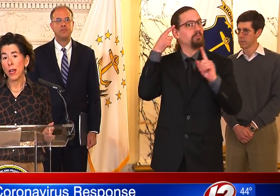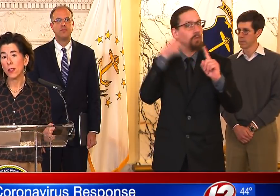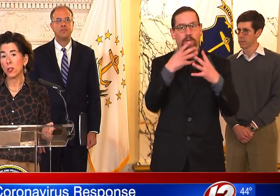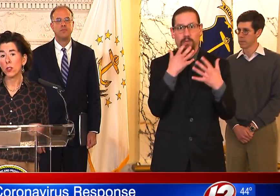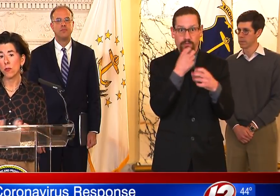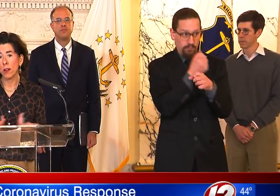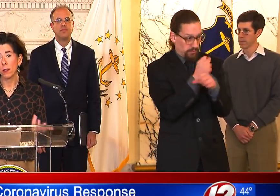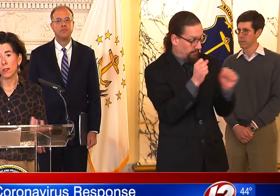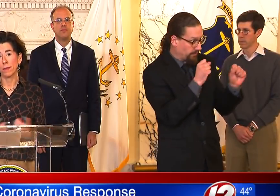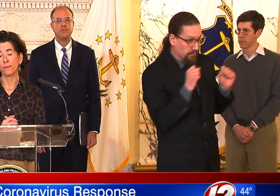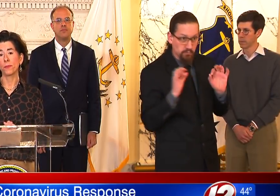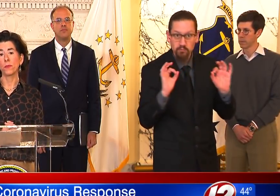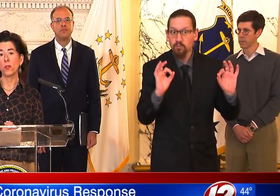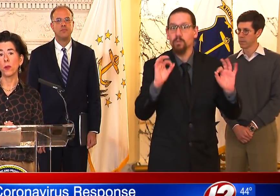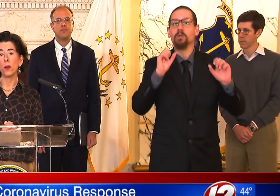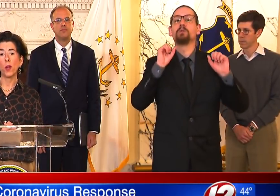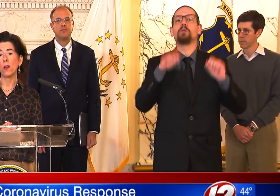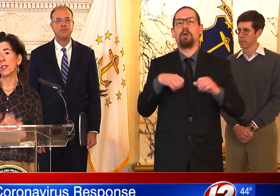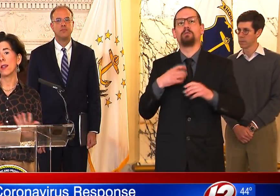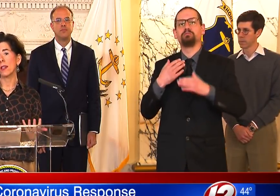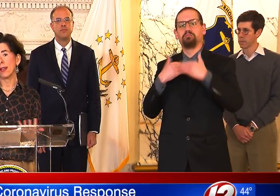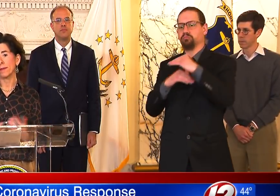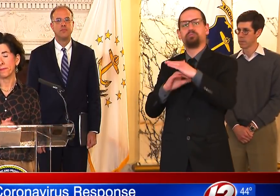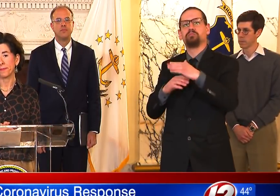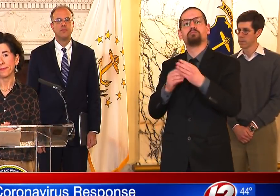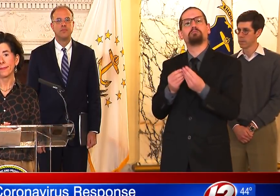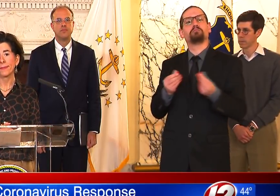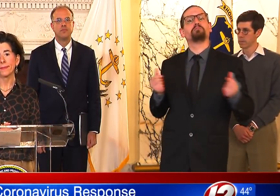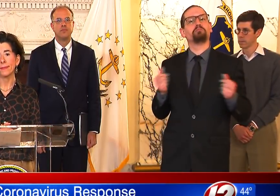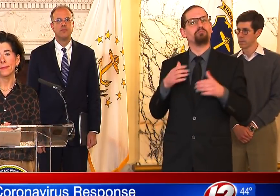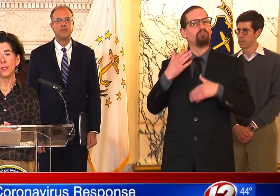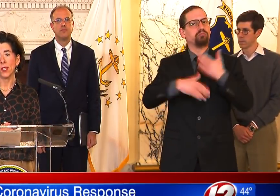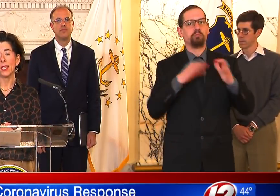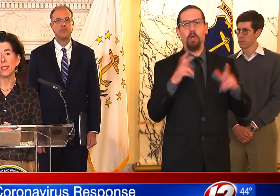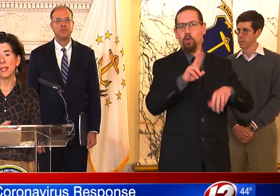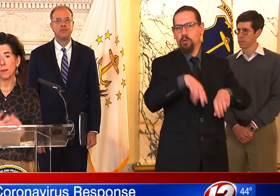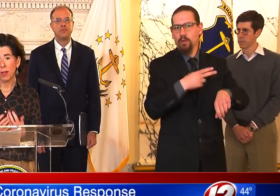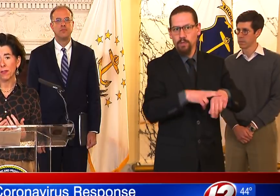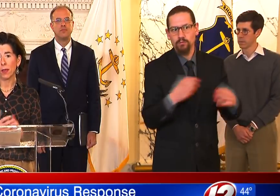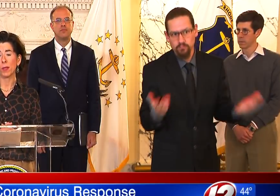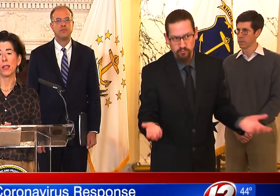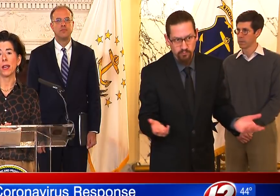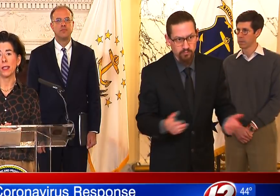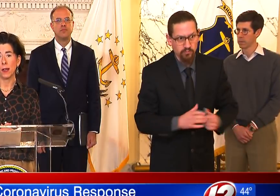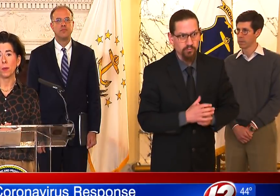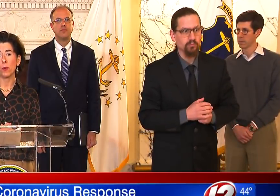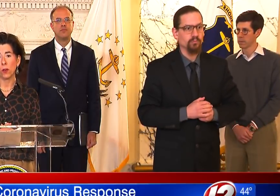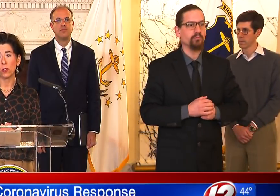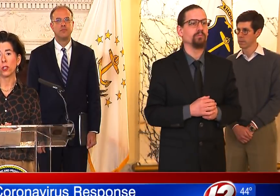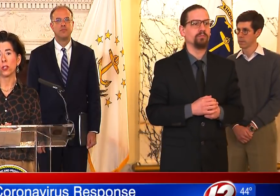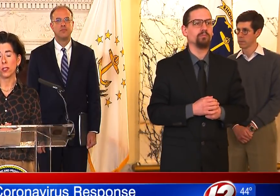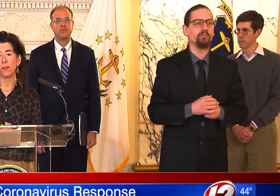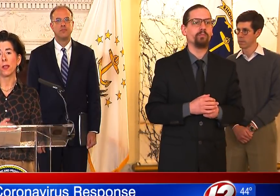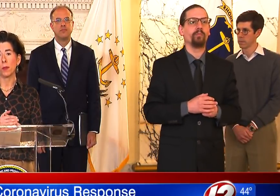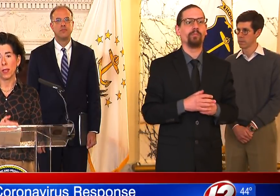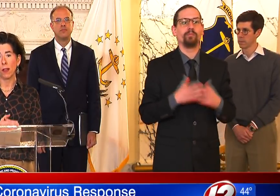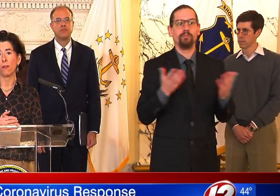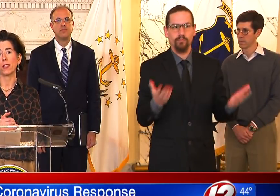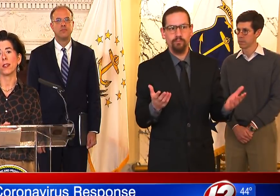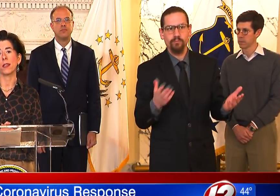YOUR -- WE ARE TRYING TO RELEASE THESE REGULATIONS AS SOON AS IT IS SAFE TO DO SO. I WANT TO EIGHT KNOWLEDGE THE STRUGGLES.